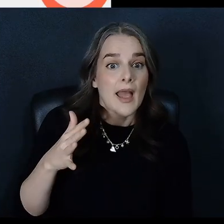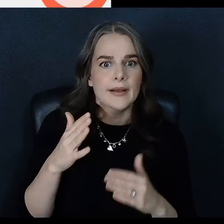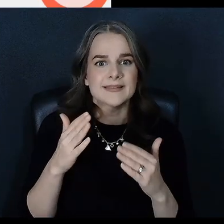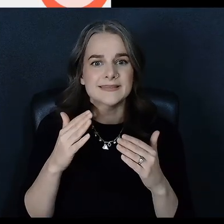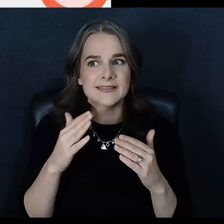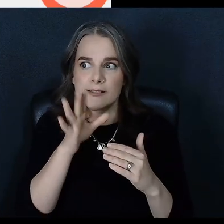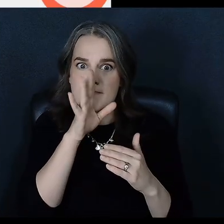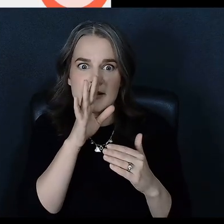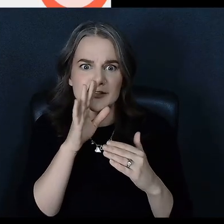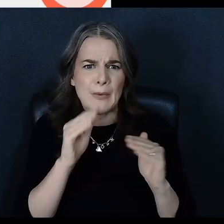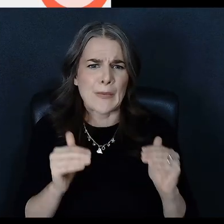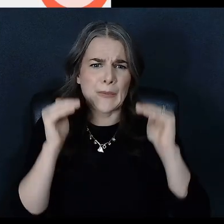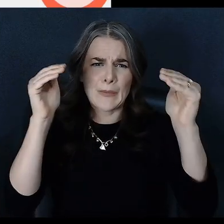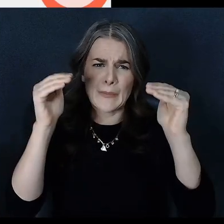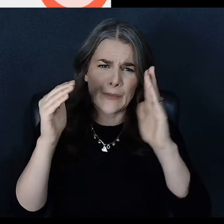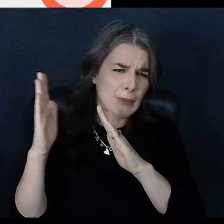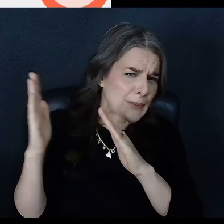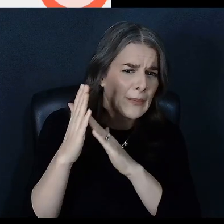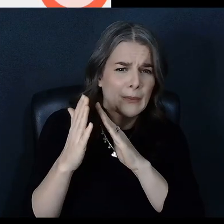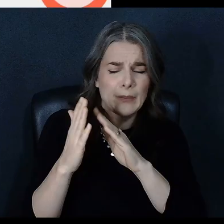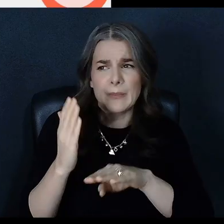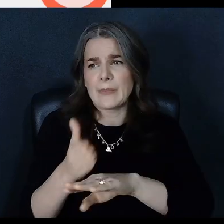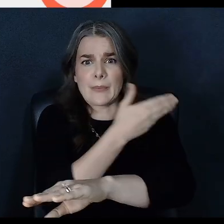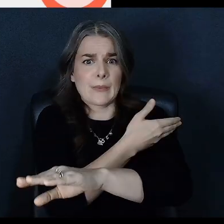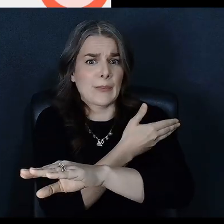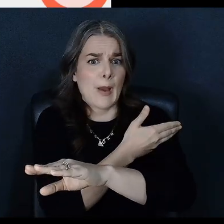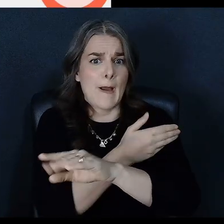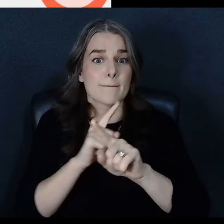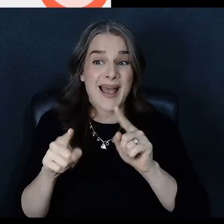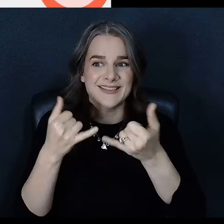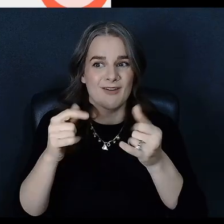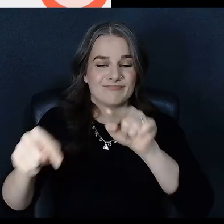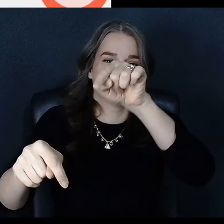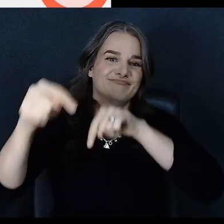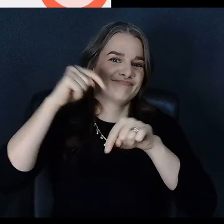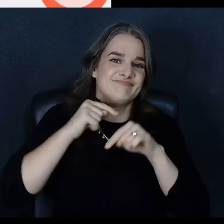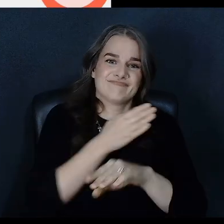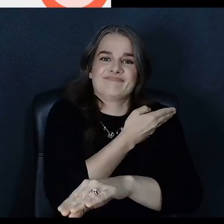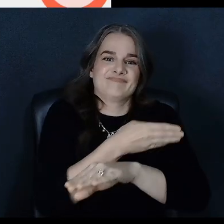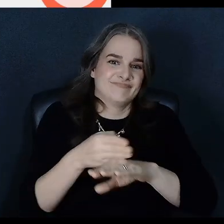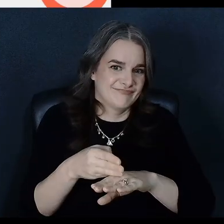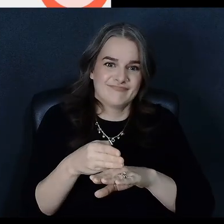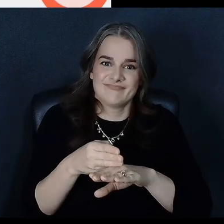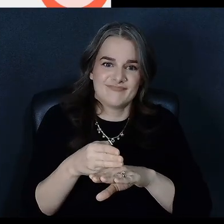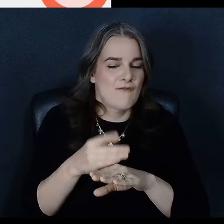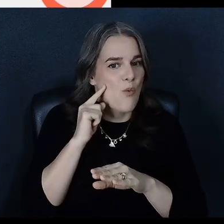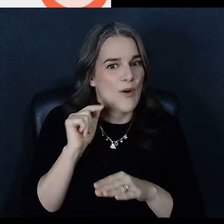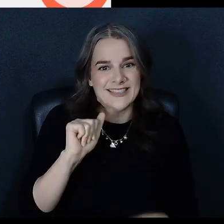it's almost that's the step backwards it's taken for us in assistive technology because the first voice systems that we had,